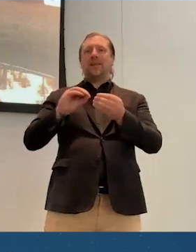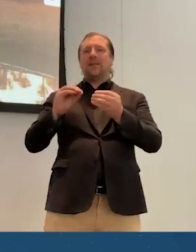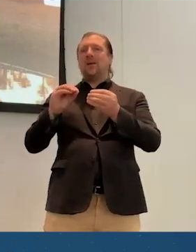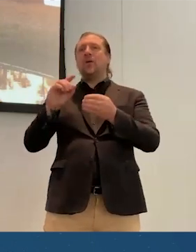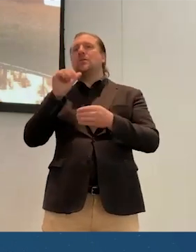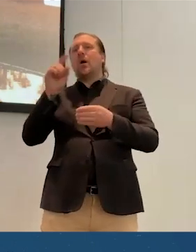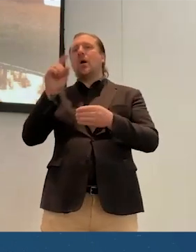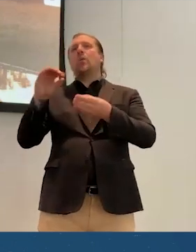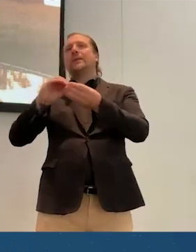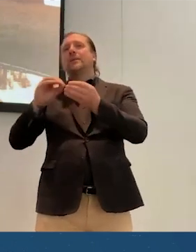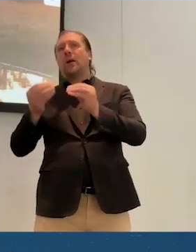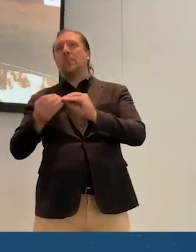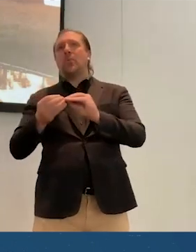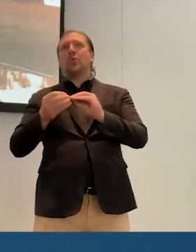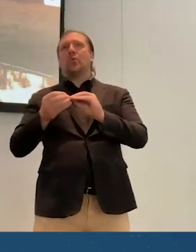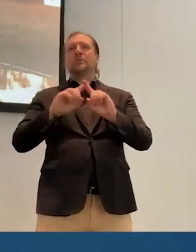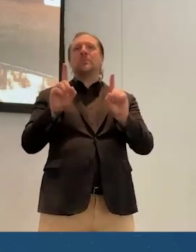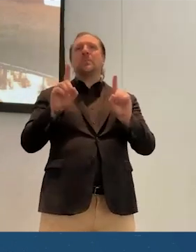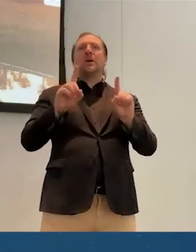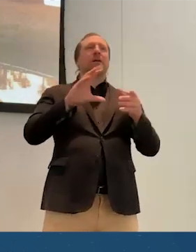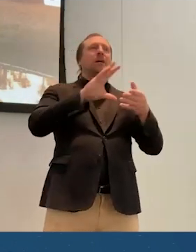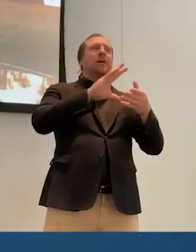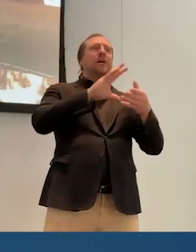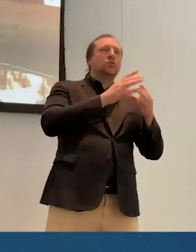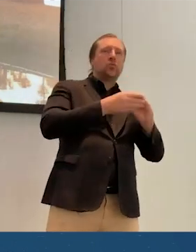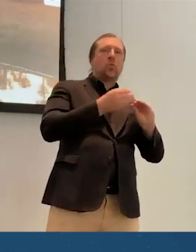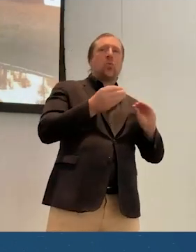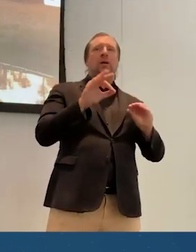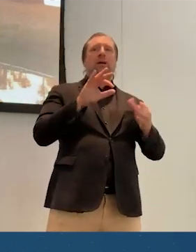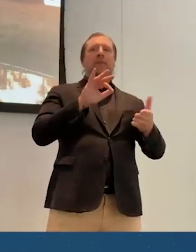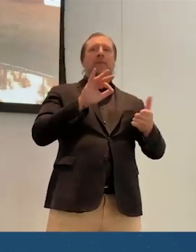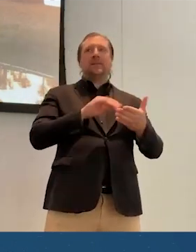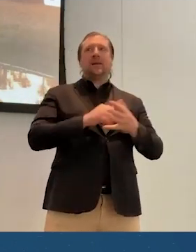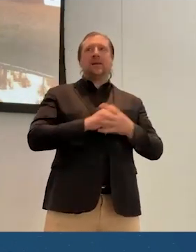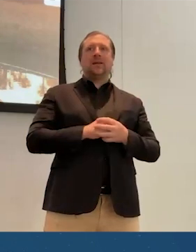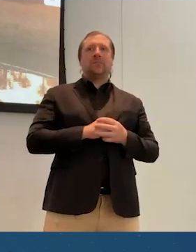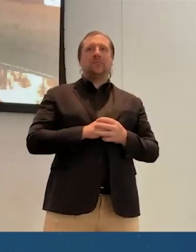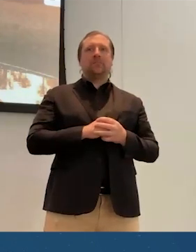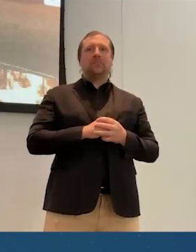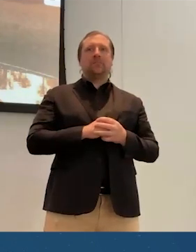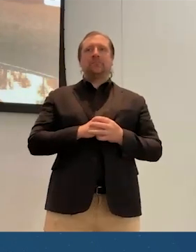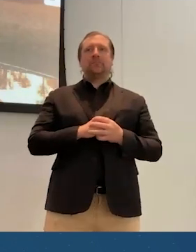It tells us a story of discovery and experience in a new world.